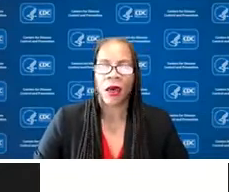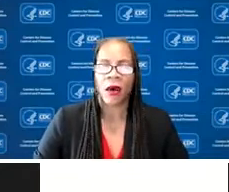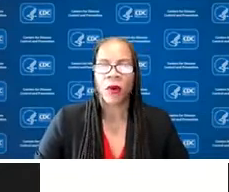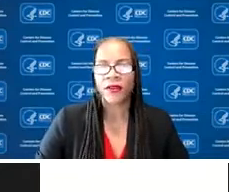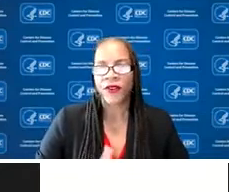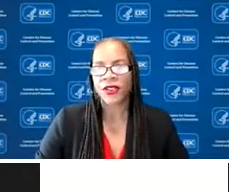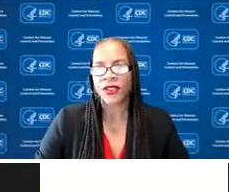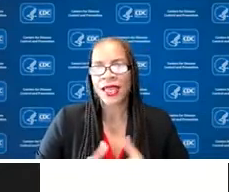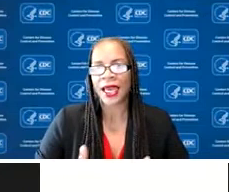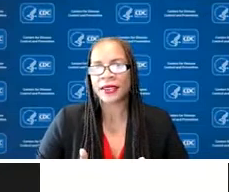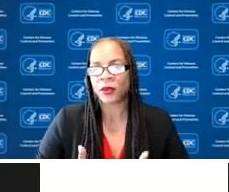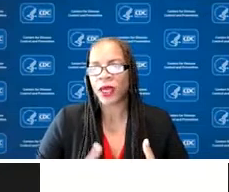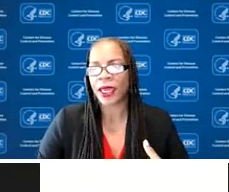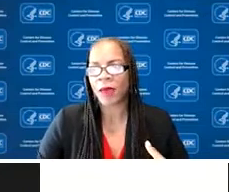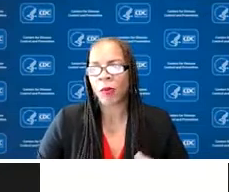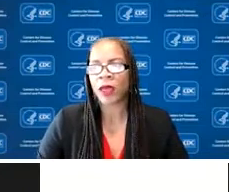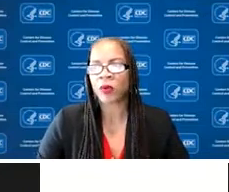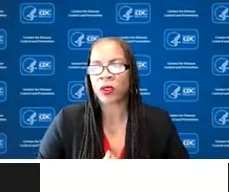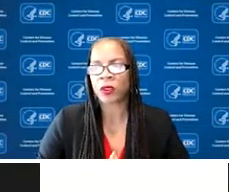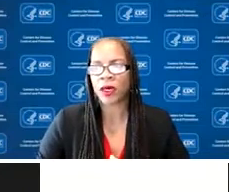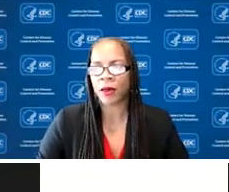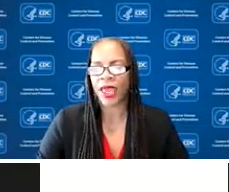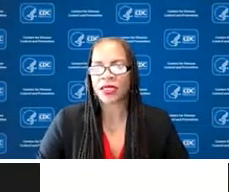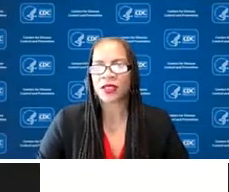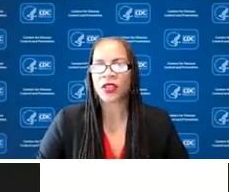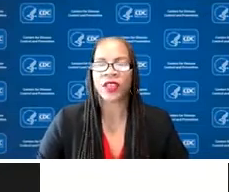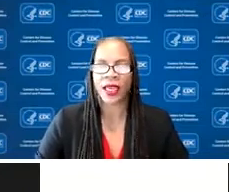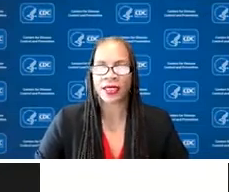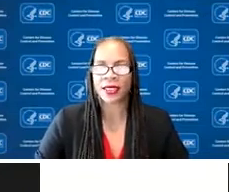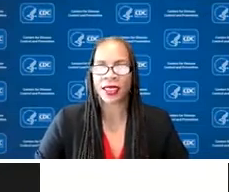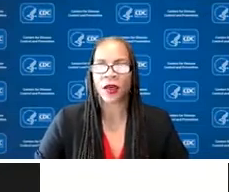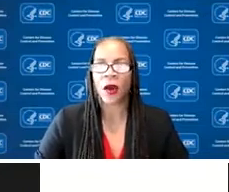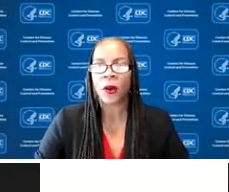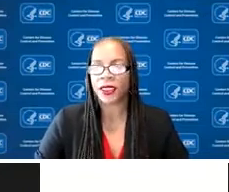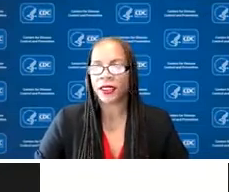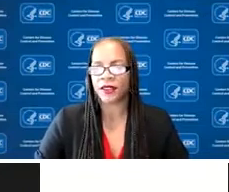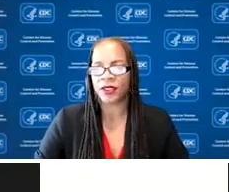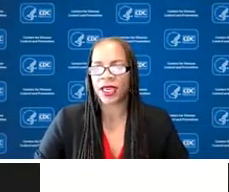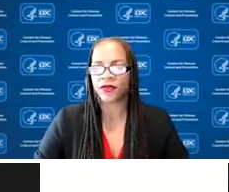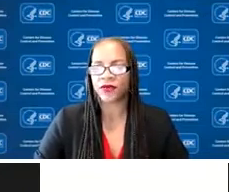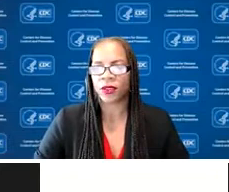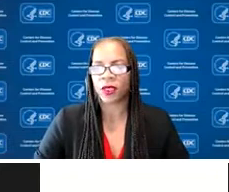One of the first things I did when I came in my role as serving as the co-lead of the task force